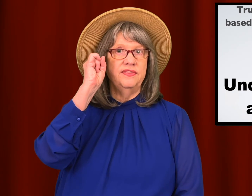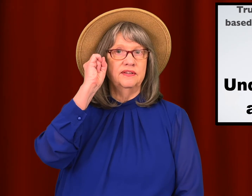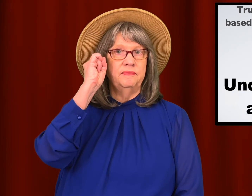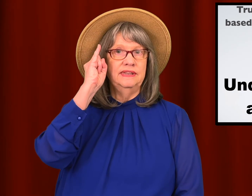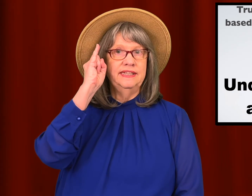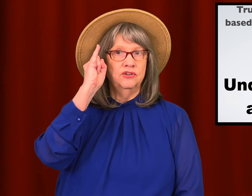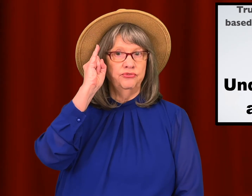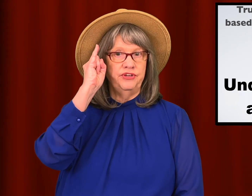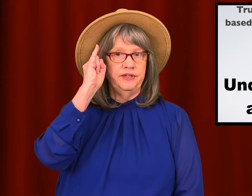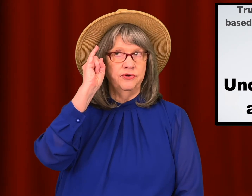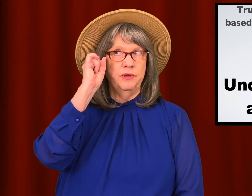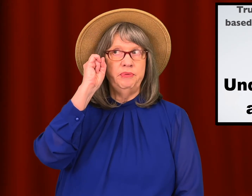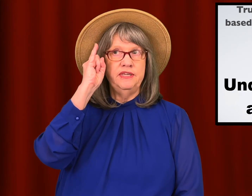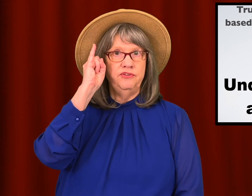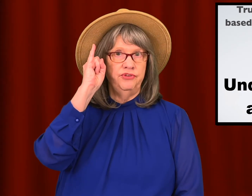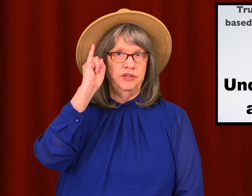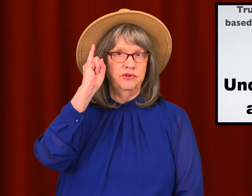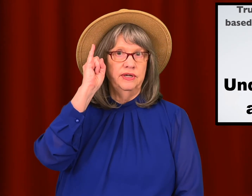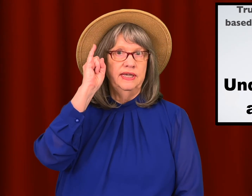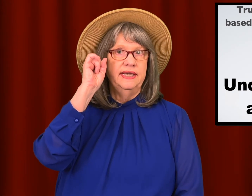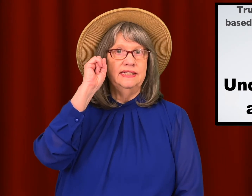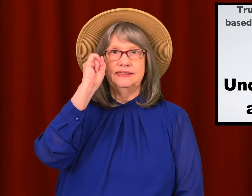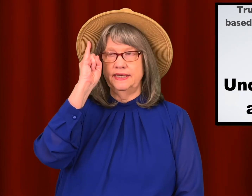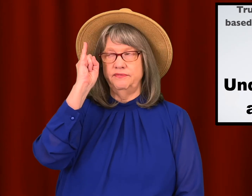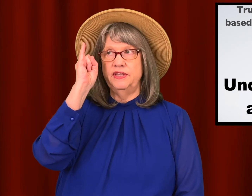the little finger, the pinky finger instead of the